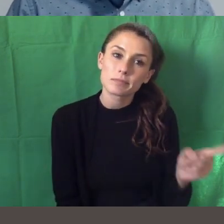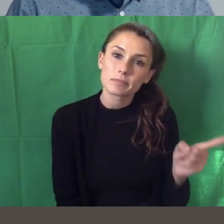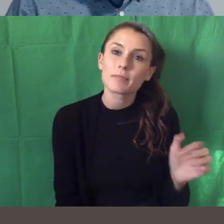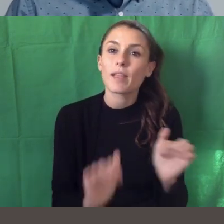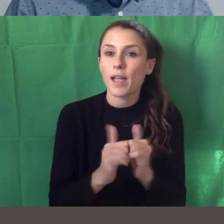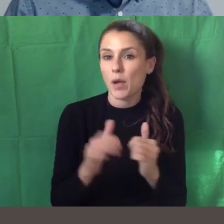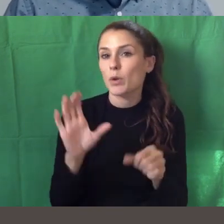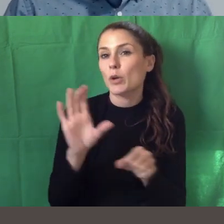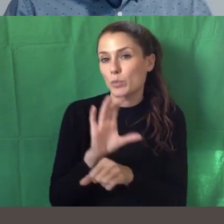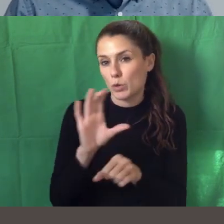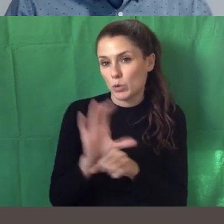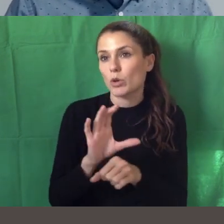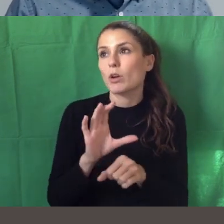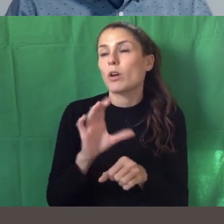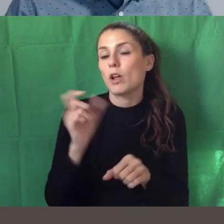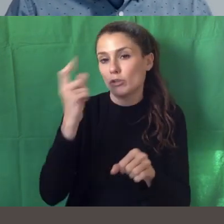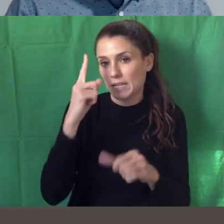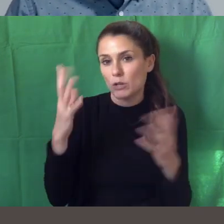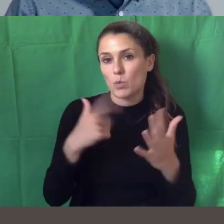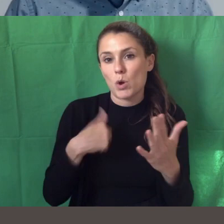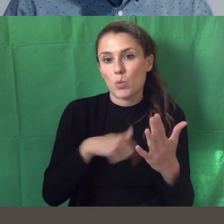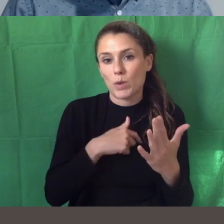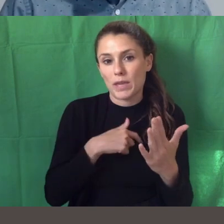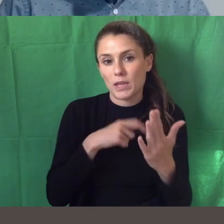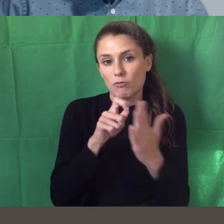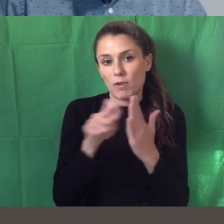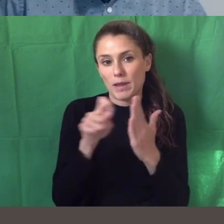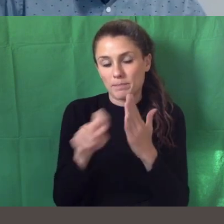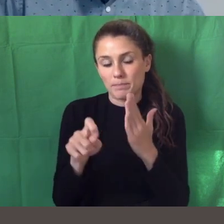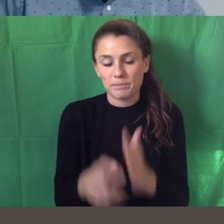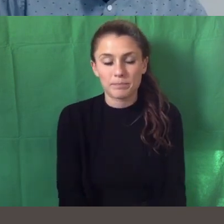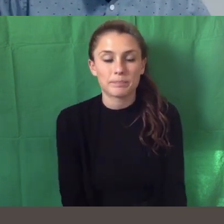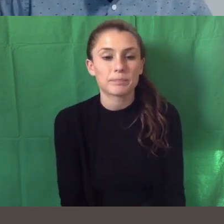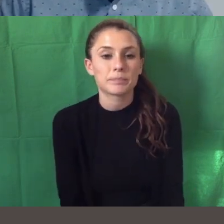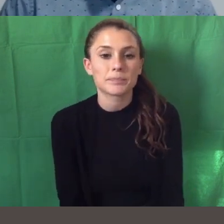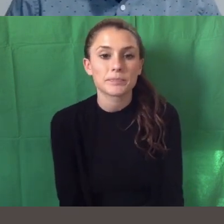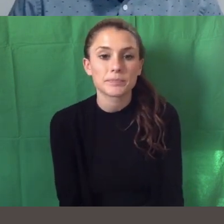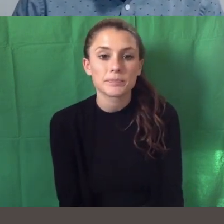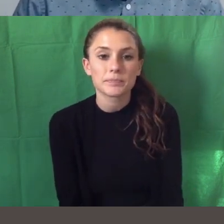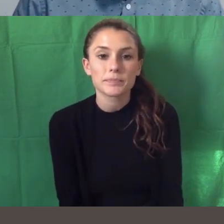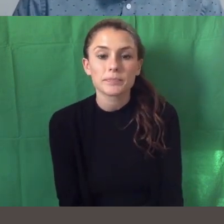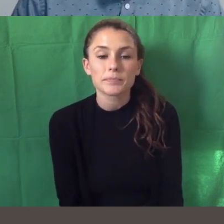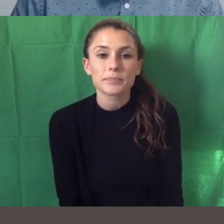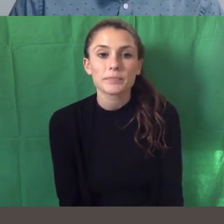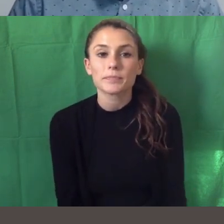And this ultimately is how the computer is going to make sense of what we write.